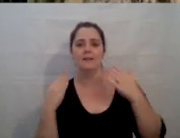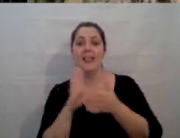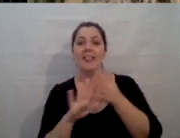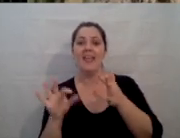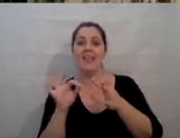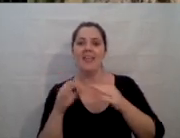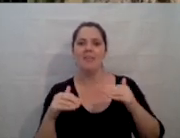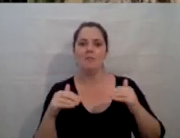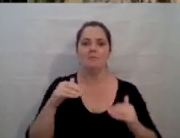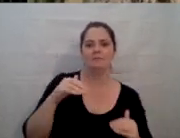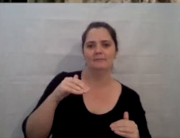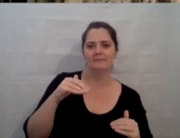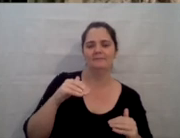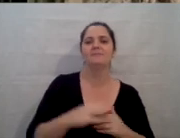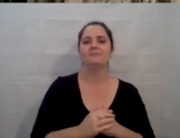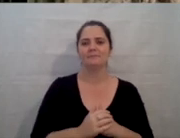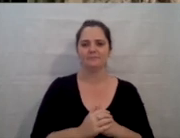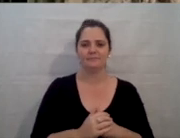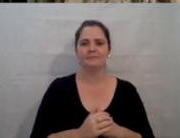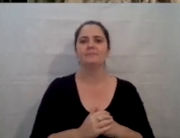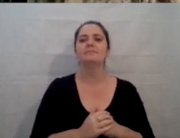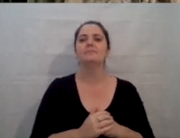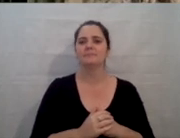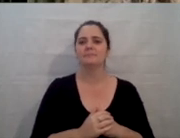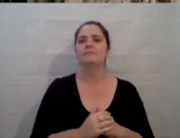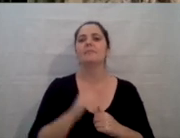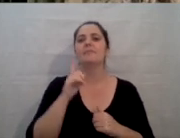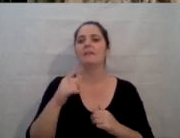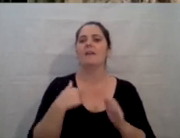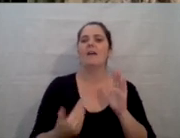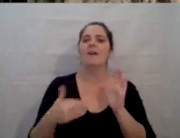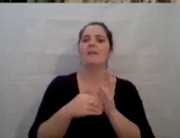way, and then I can start to block in the rest of the information.